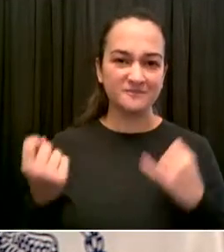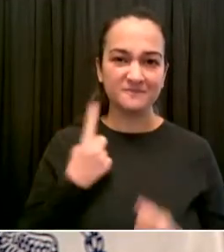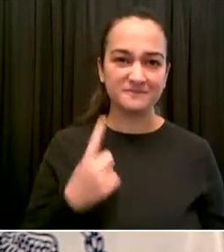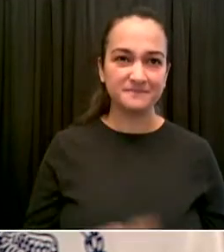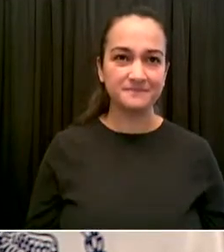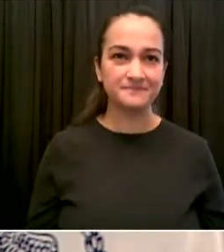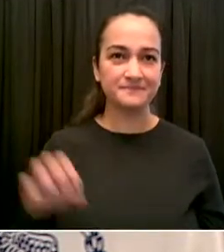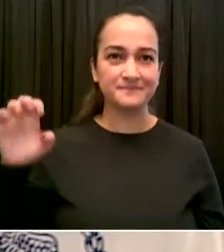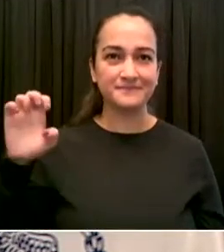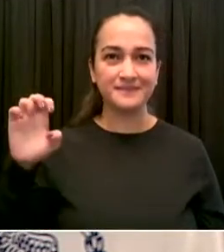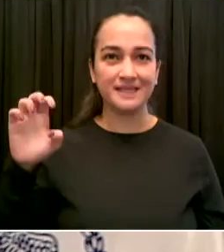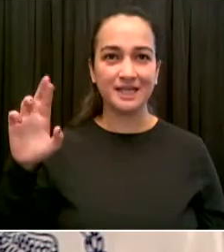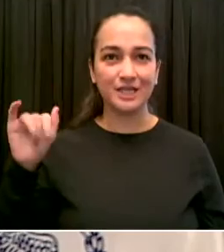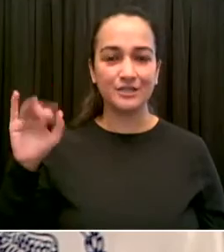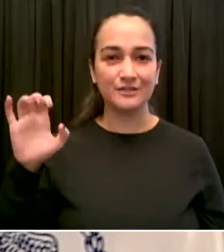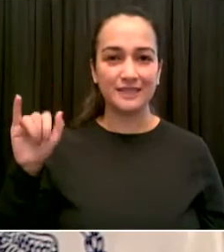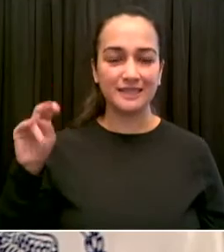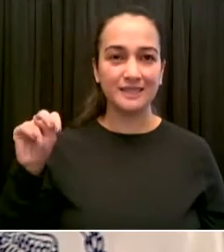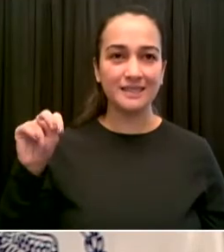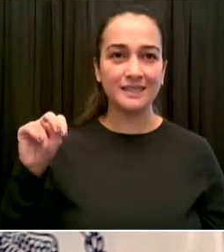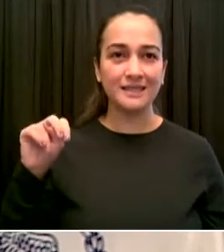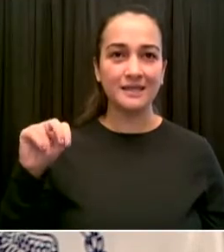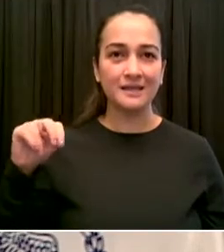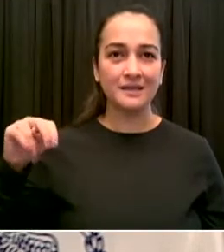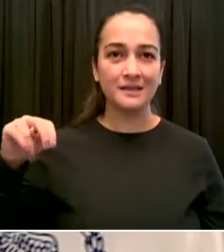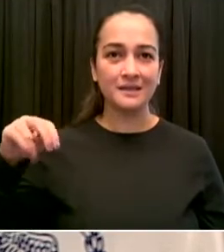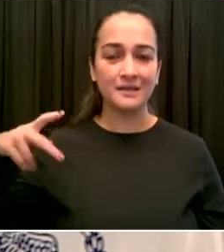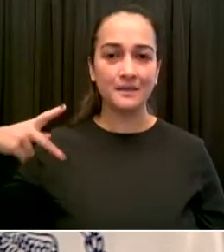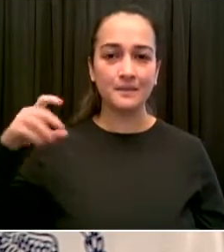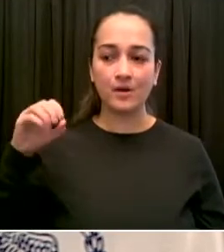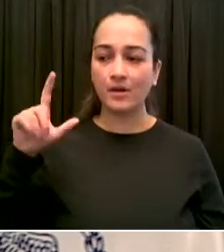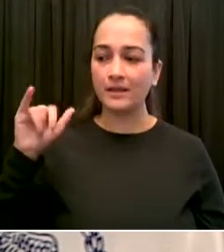OUR LAST QUESTION TODAY GOES TO ERIN DURKIN FROM